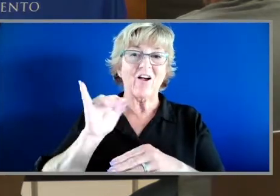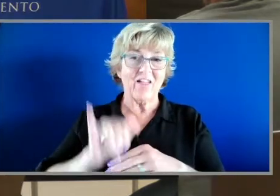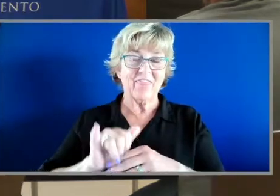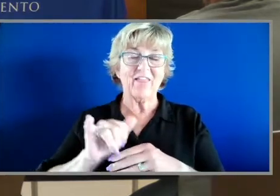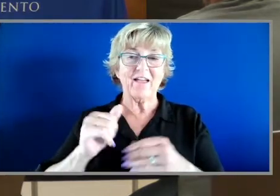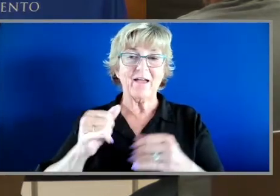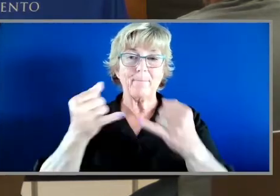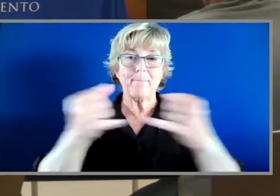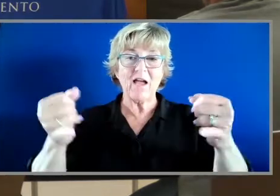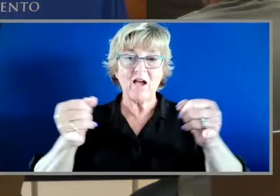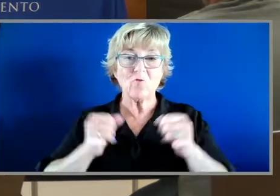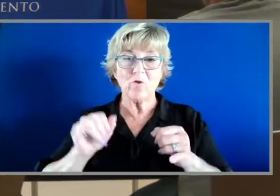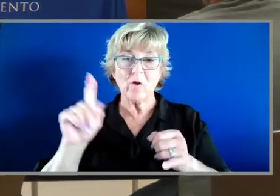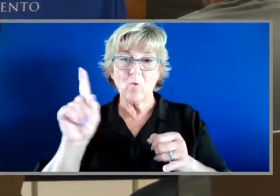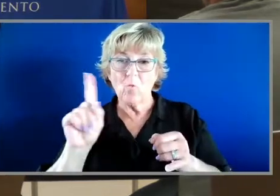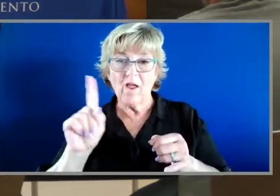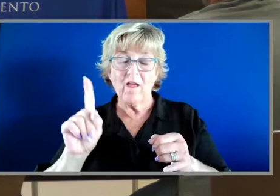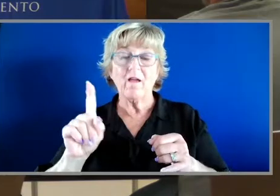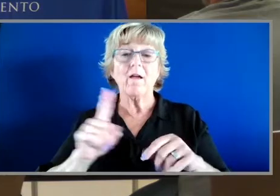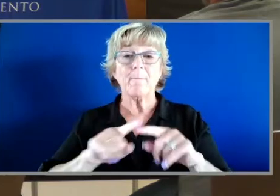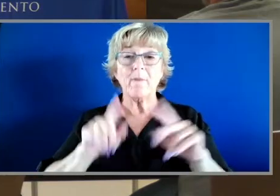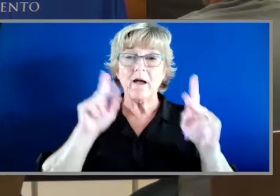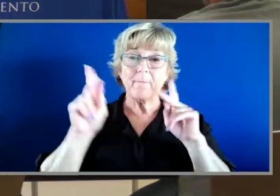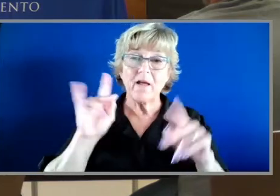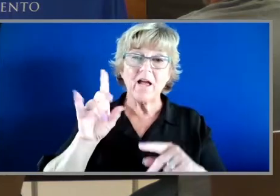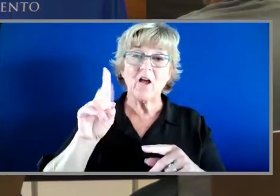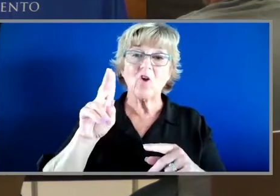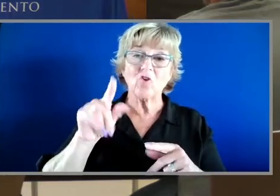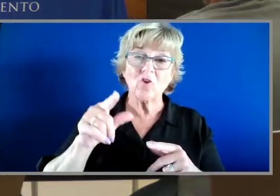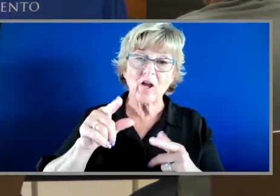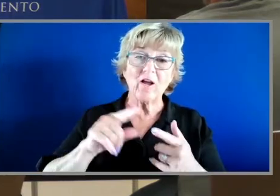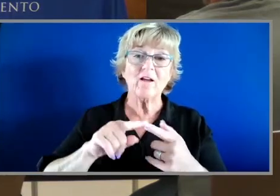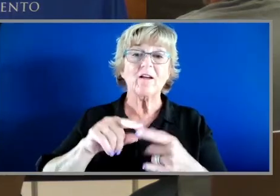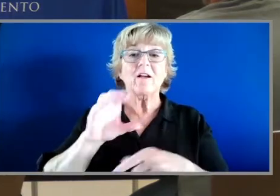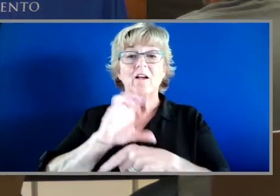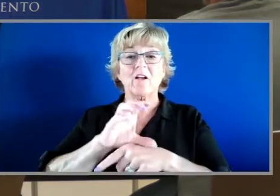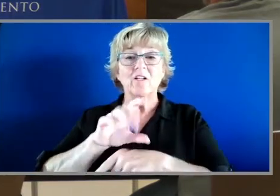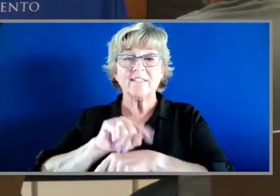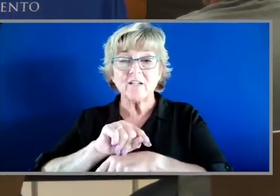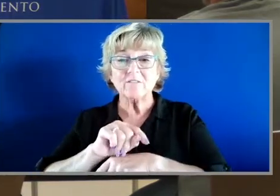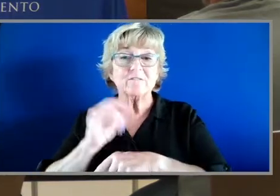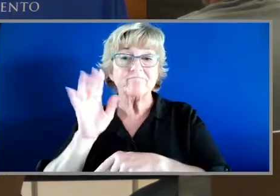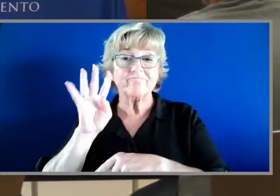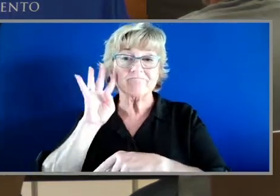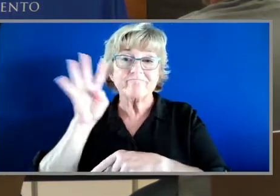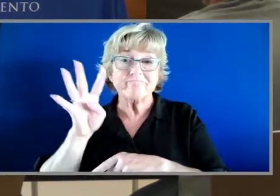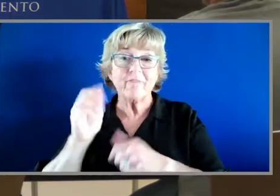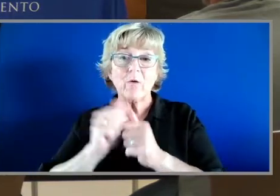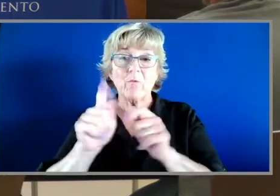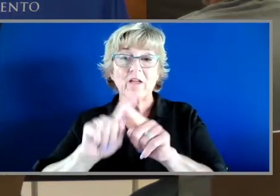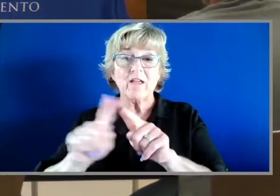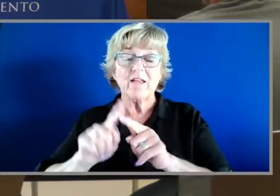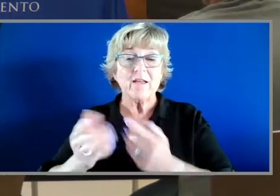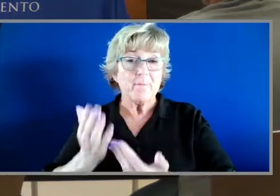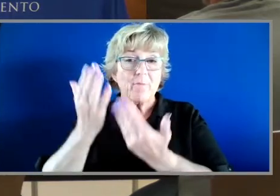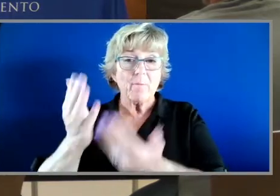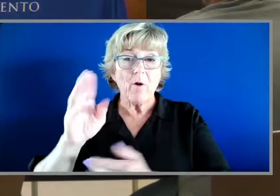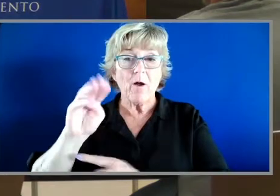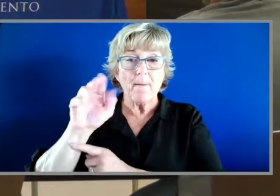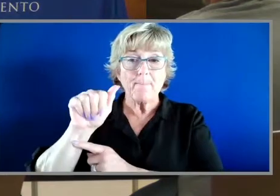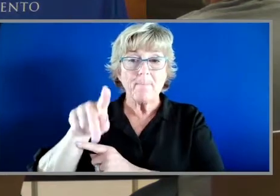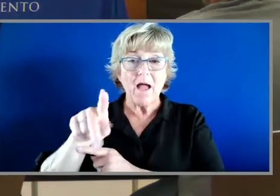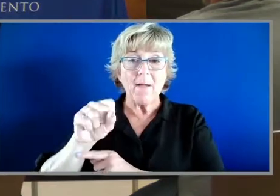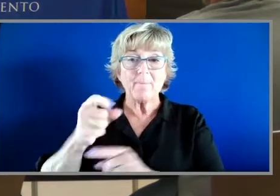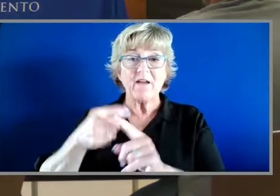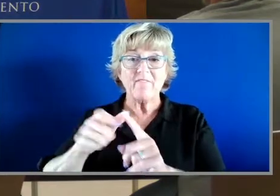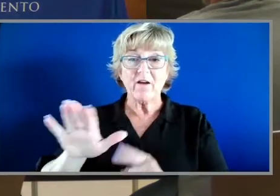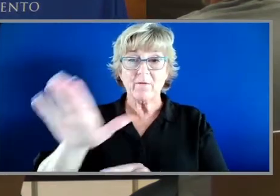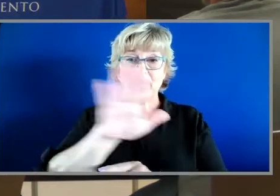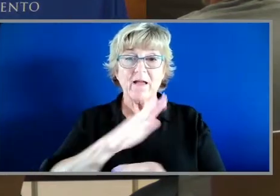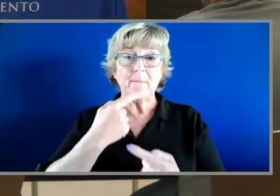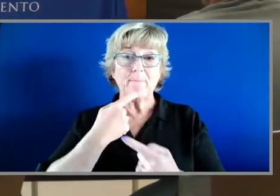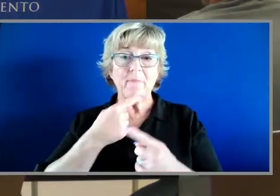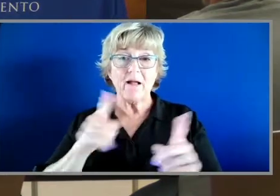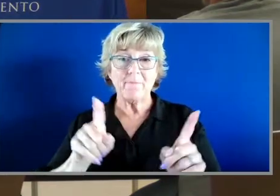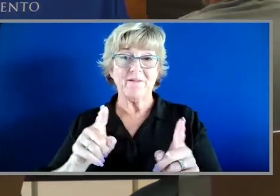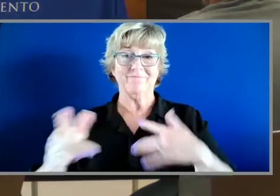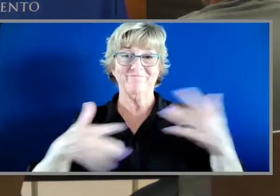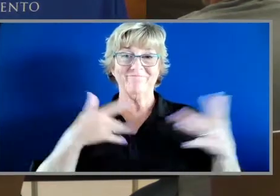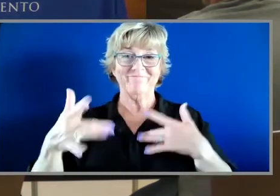Studio: On those district boundaries, but we have folks like Doug our consultants to help come up with proposed maps